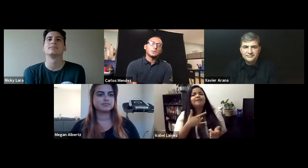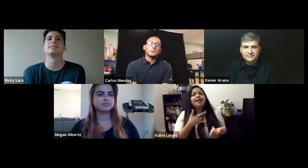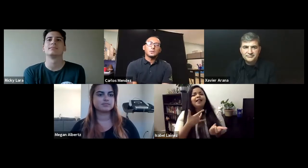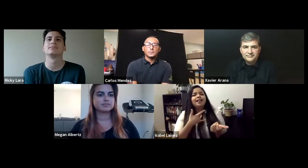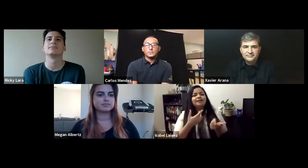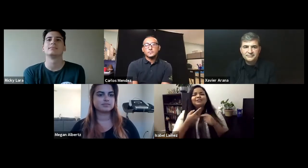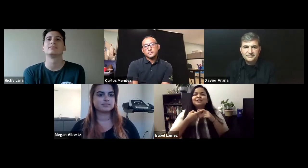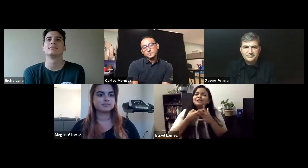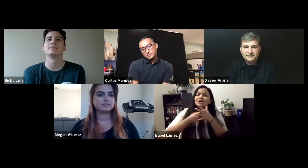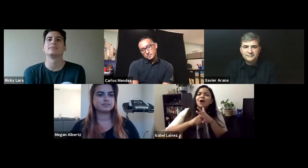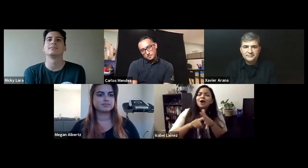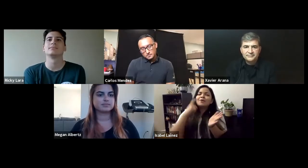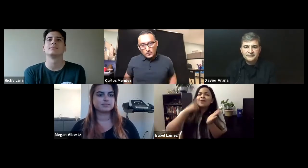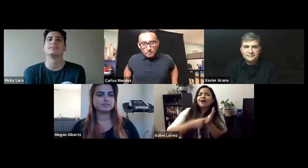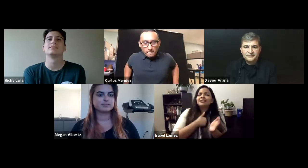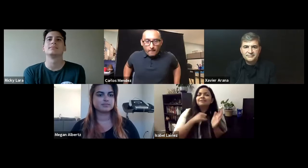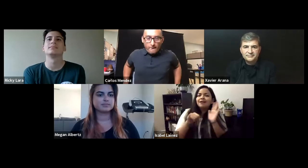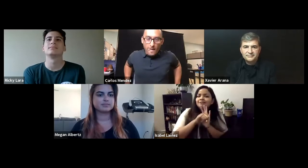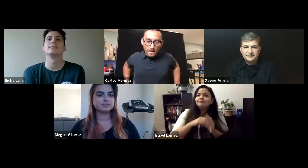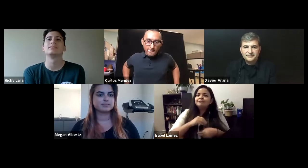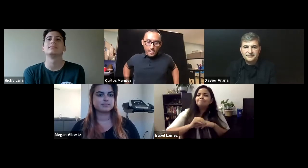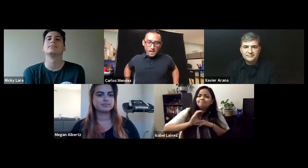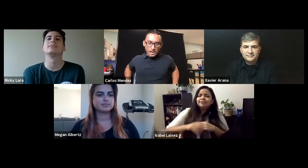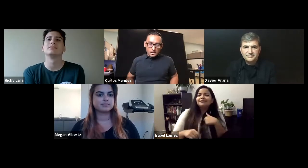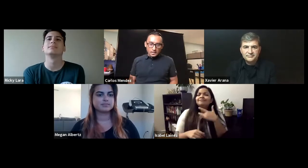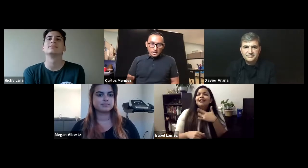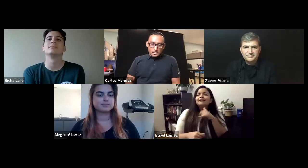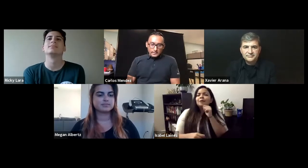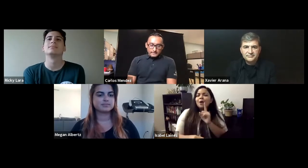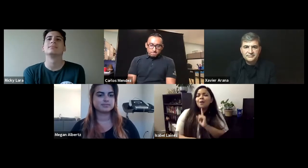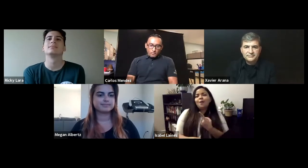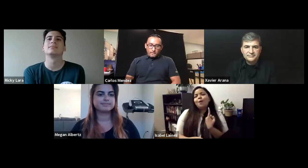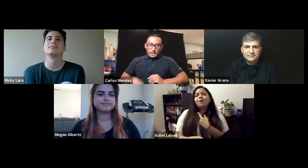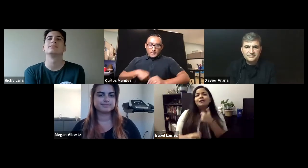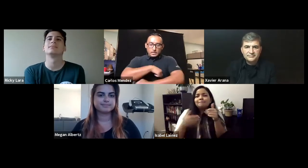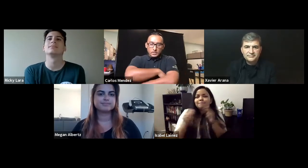Um, so, I saw some other people who were...